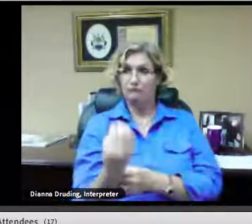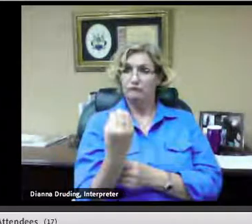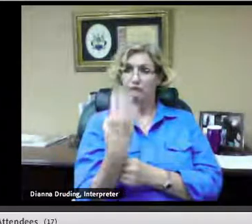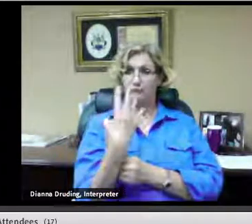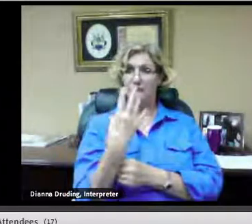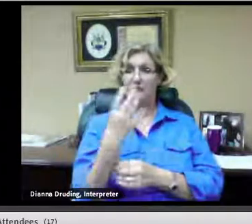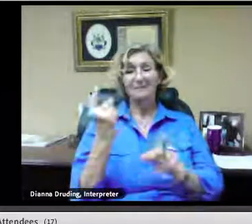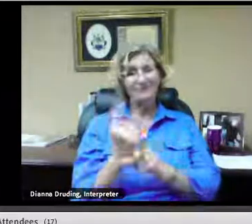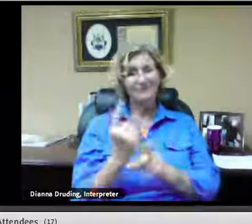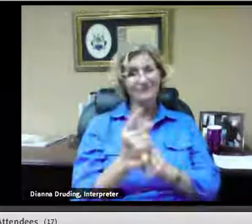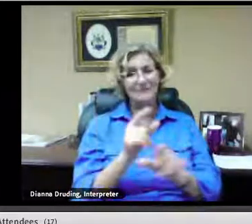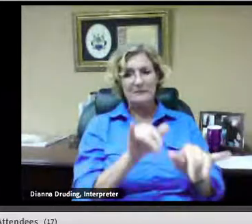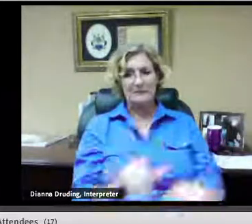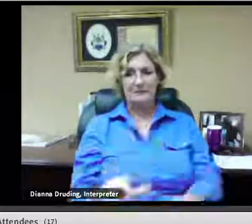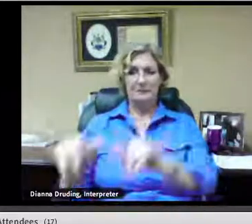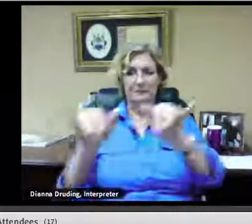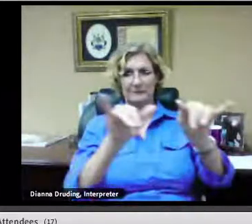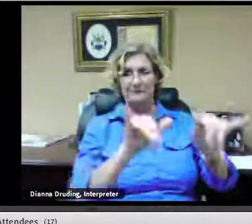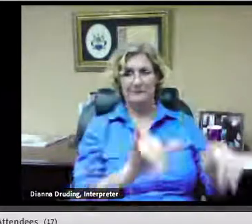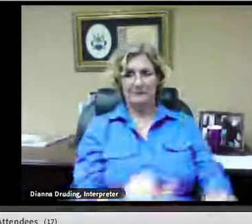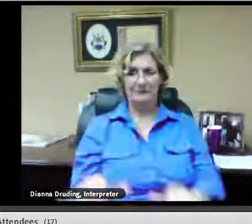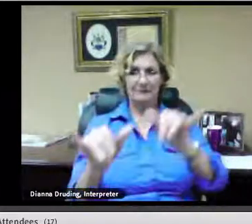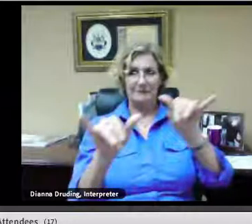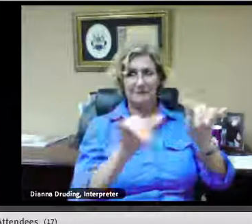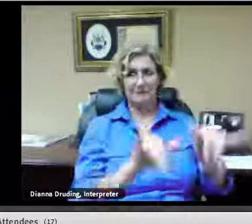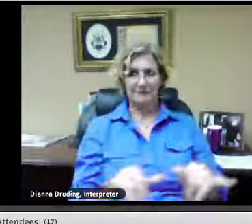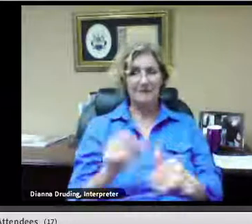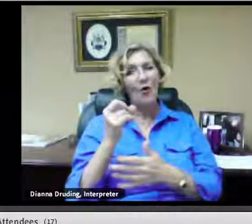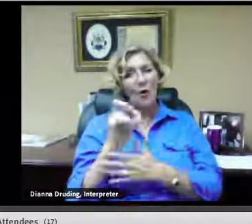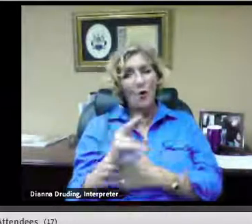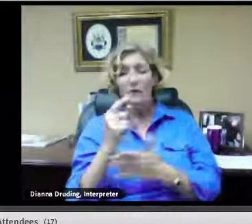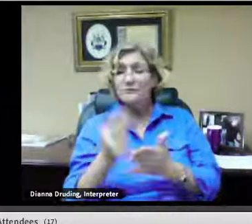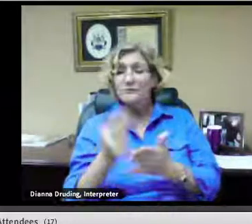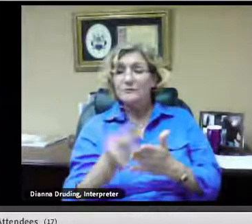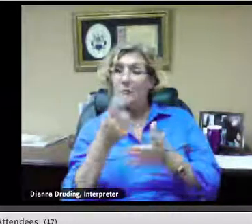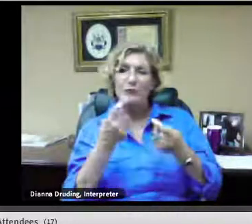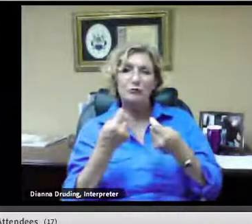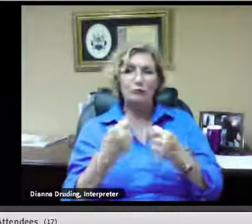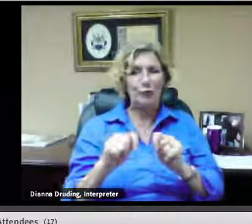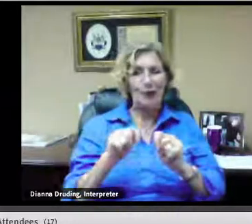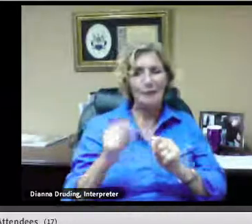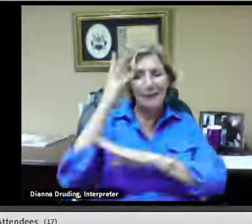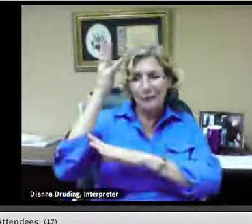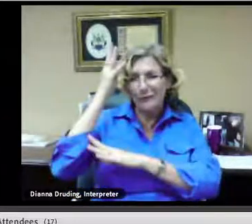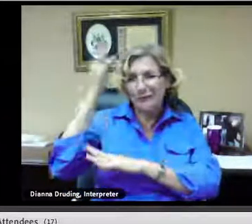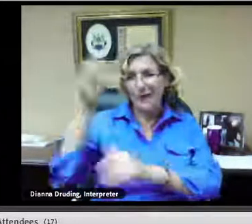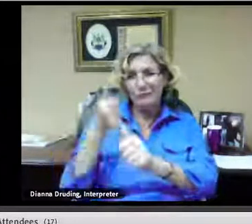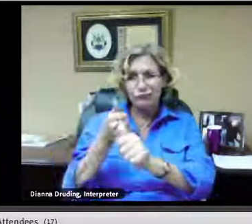and, you know, make things, you know, shift and move? You know, that might be a deterrent to somebody